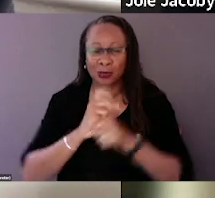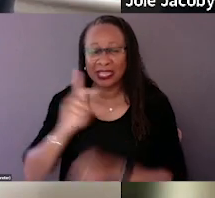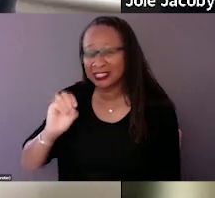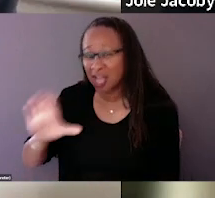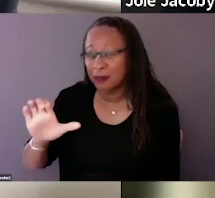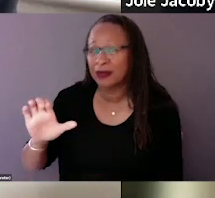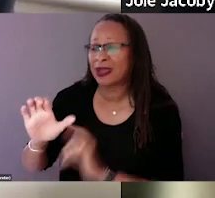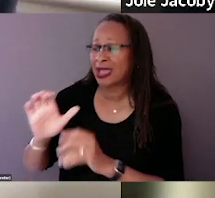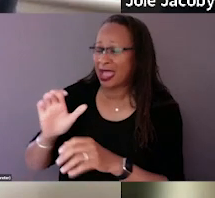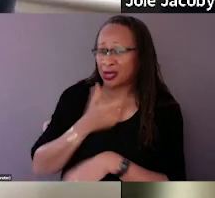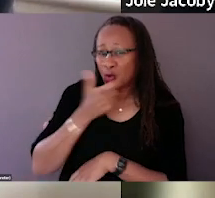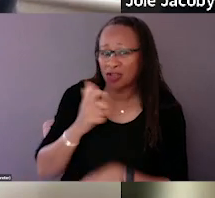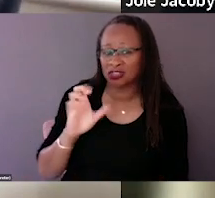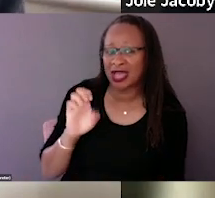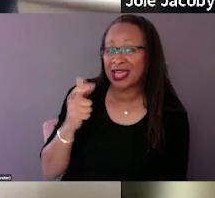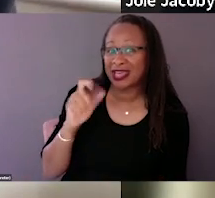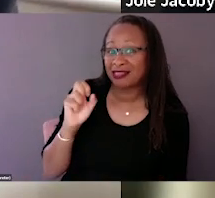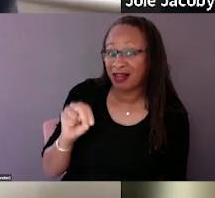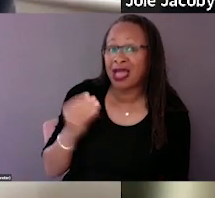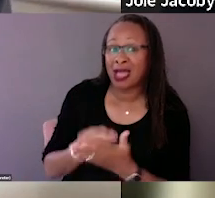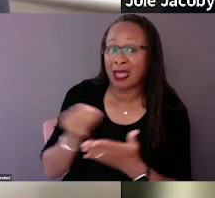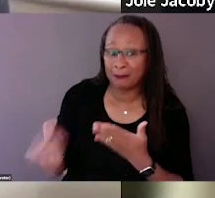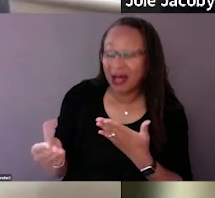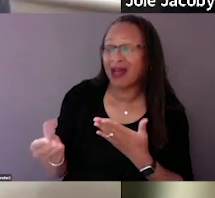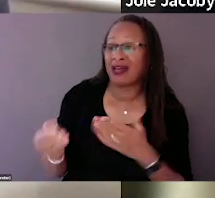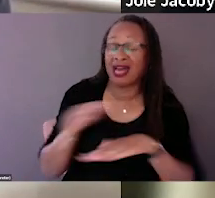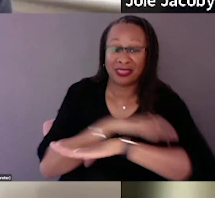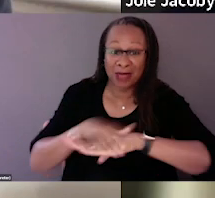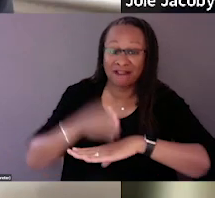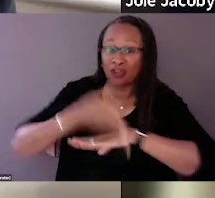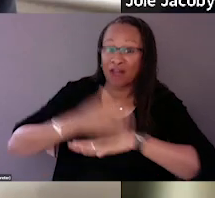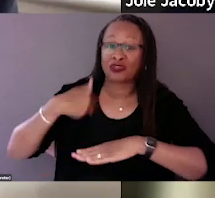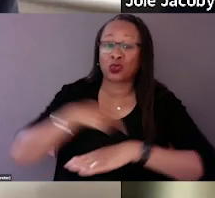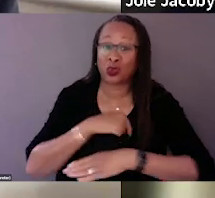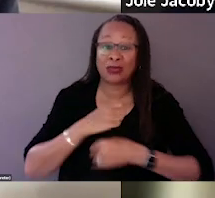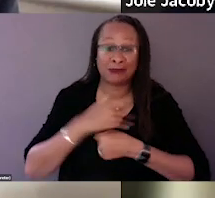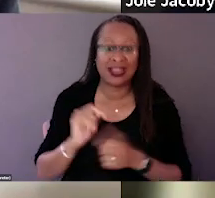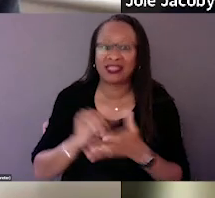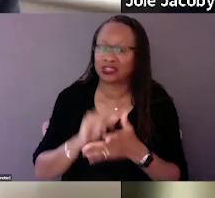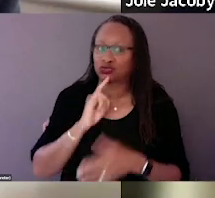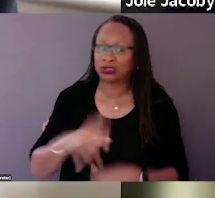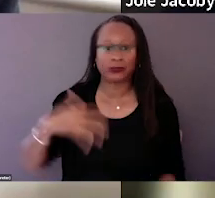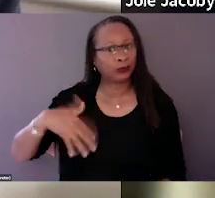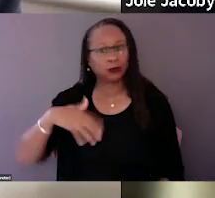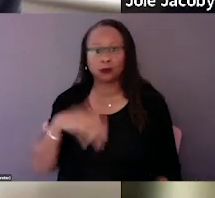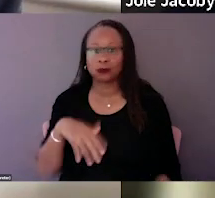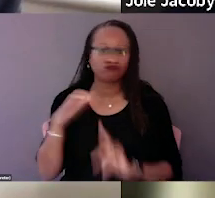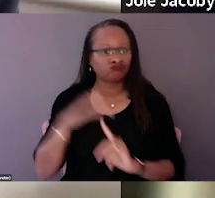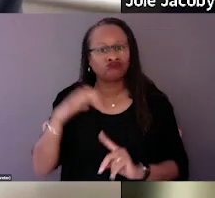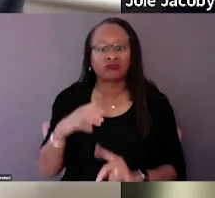having Elon buy the platform as we're making it, is the really prophetic vision that Jason had